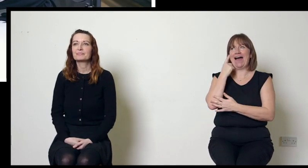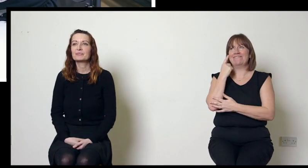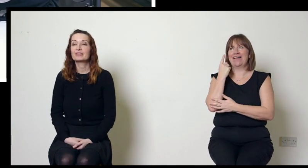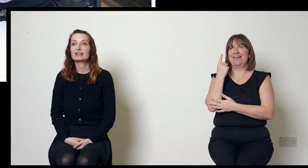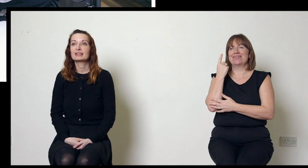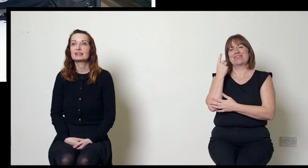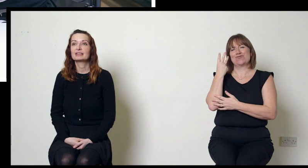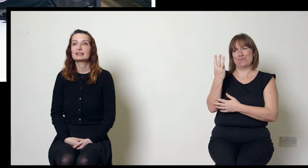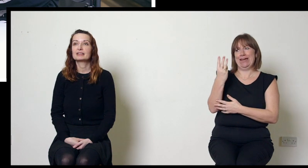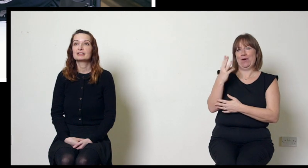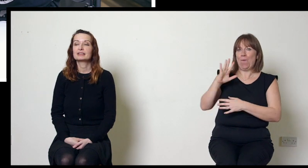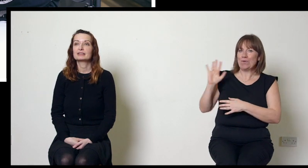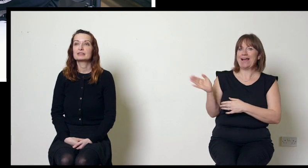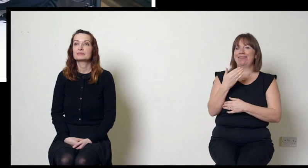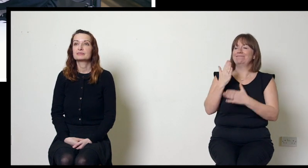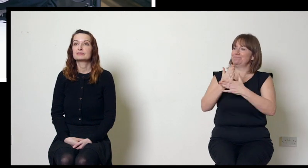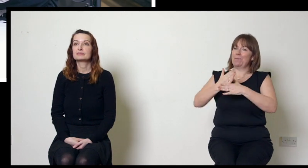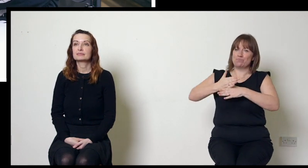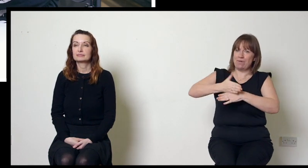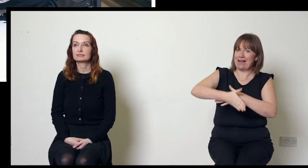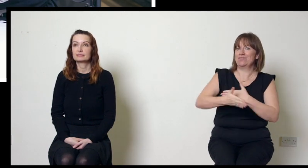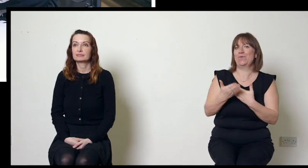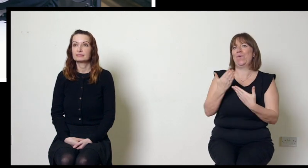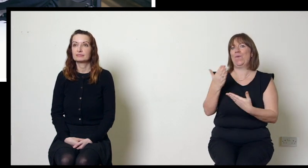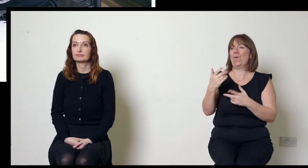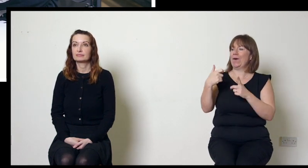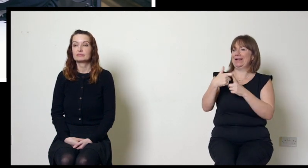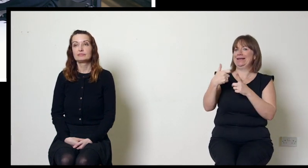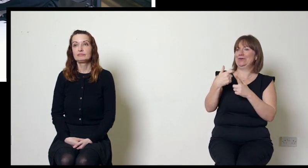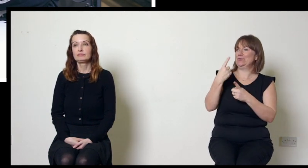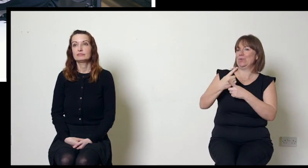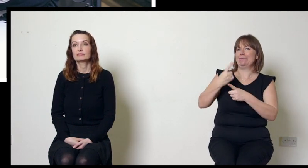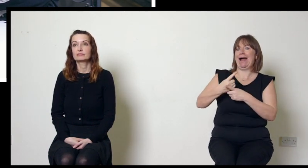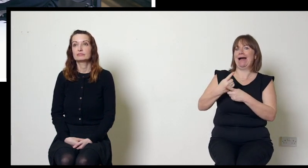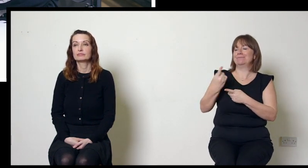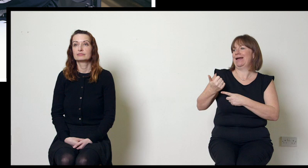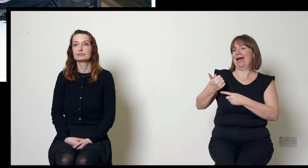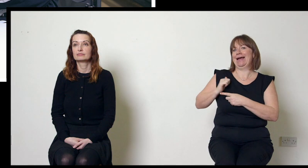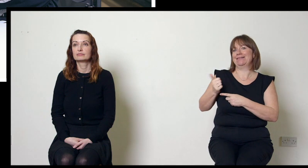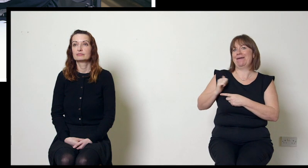So very practical one for me which Keely mentioned when we were talking earlier about what to expect when you come to an event,